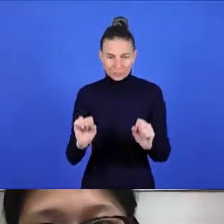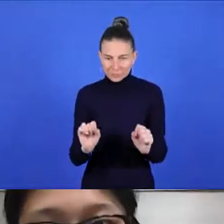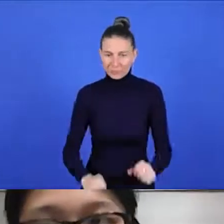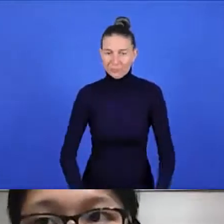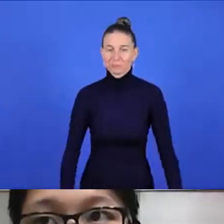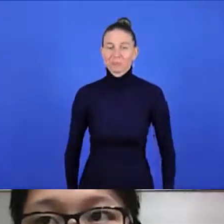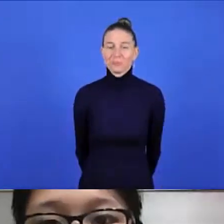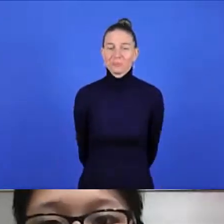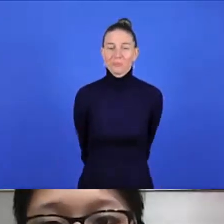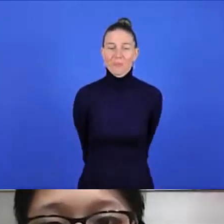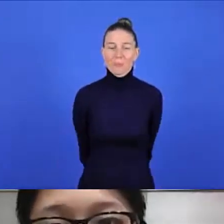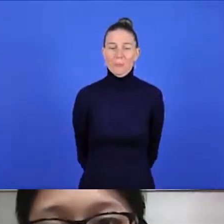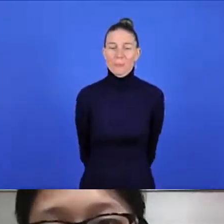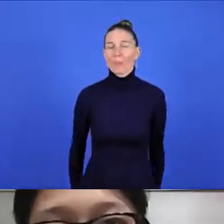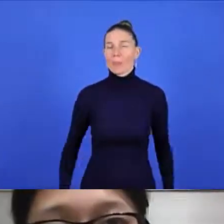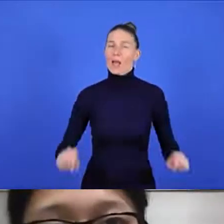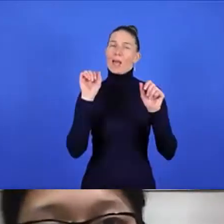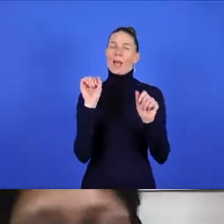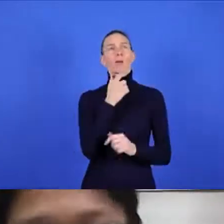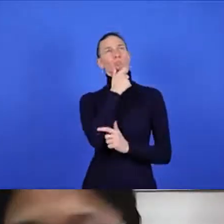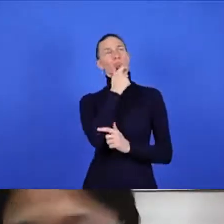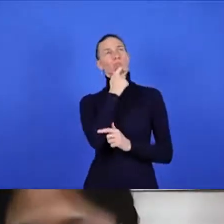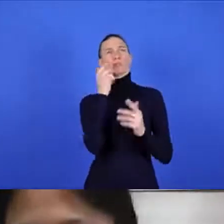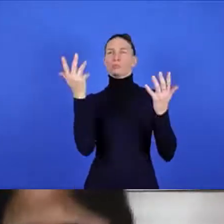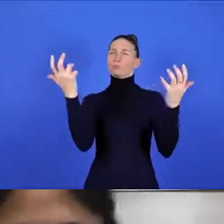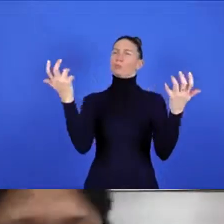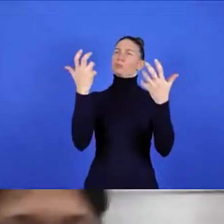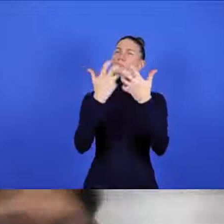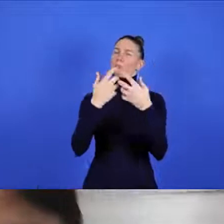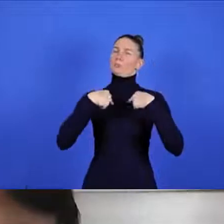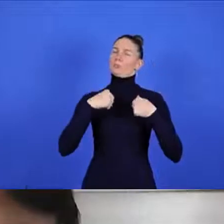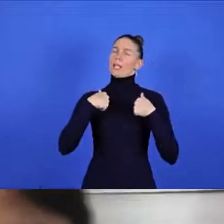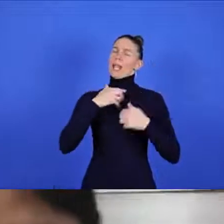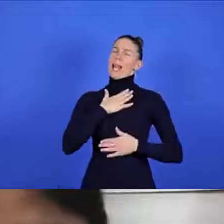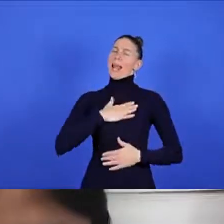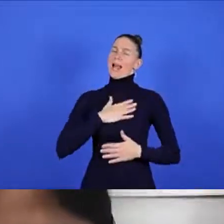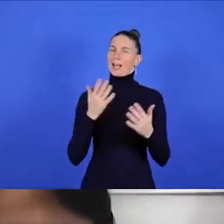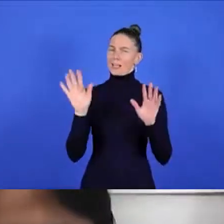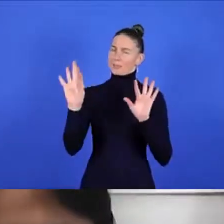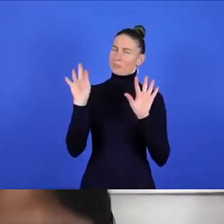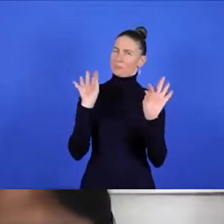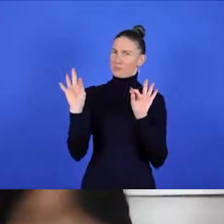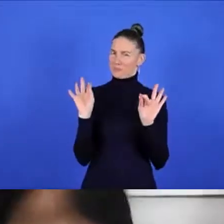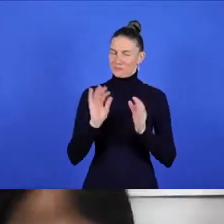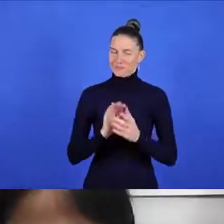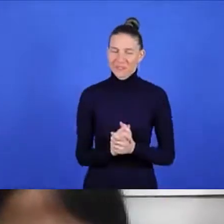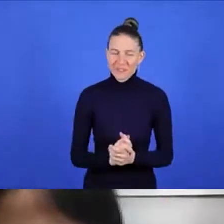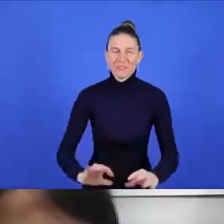the windows to, so you can see the captions in the best way for you